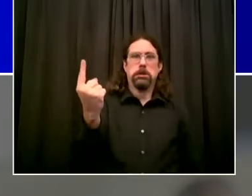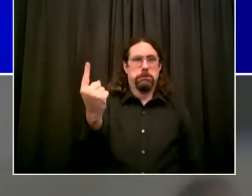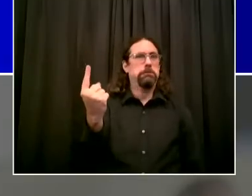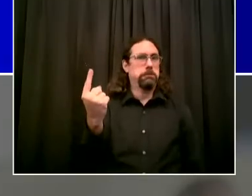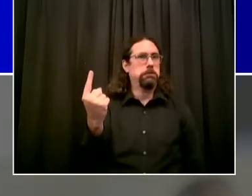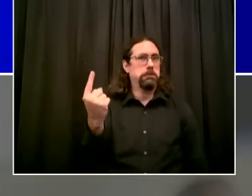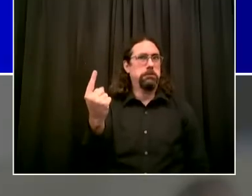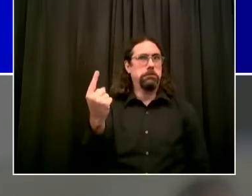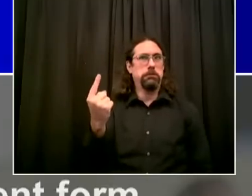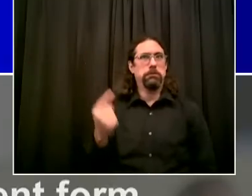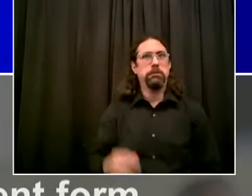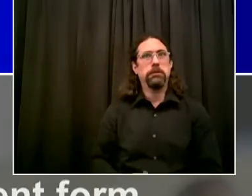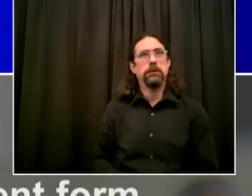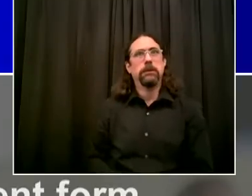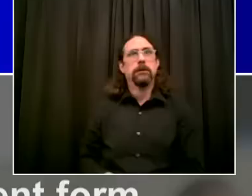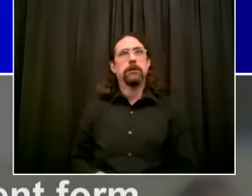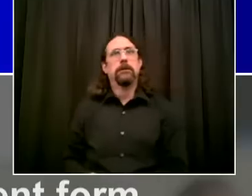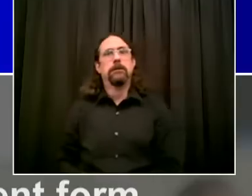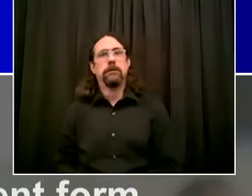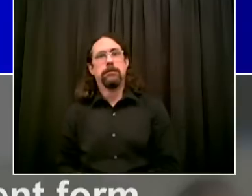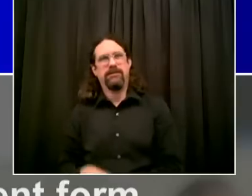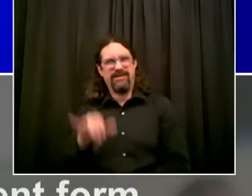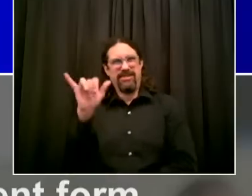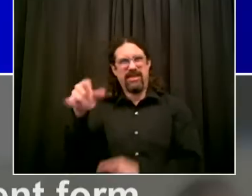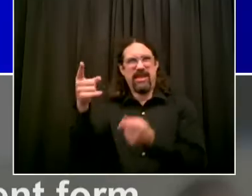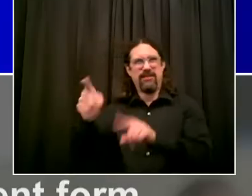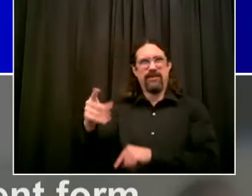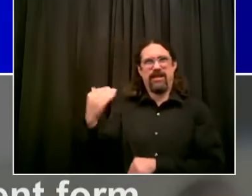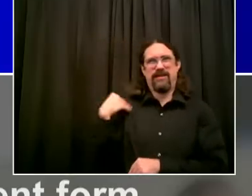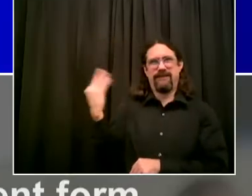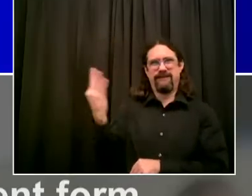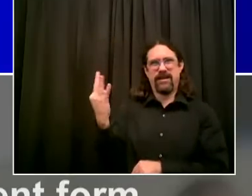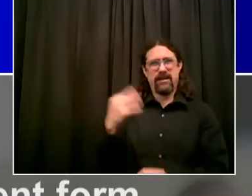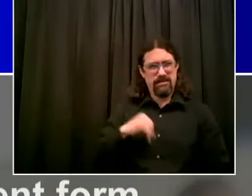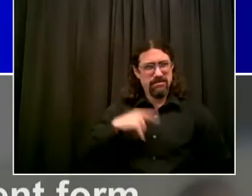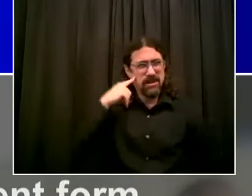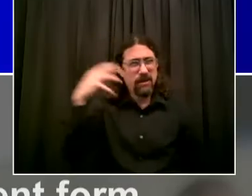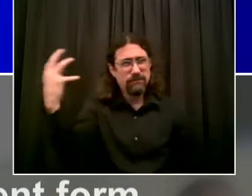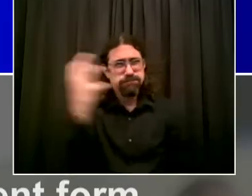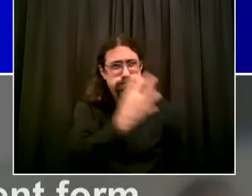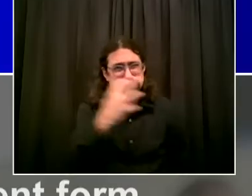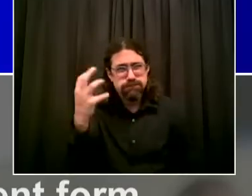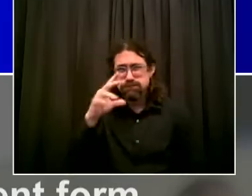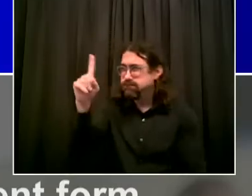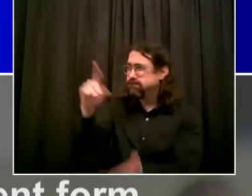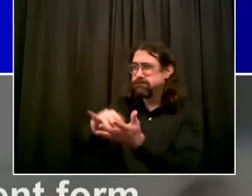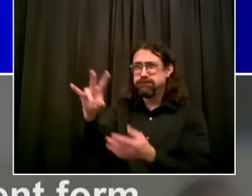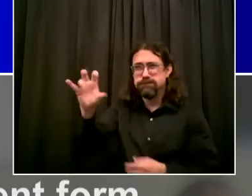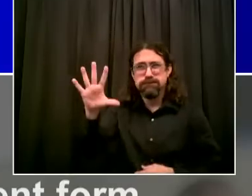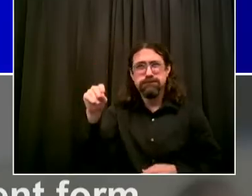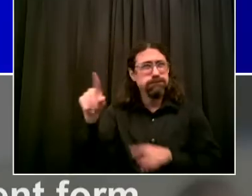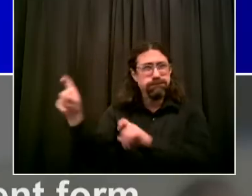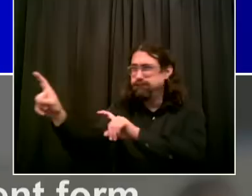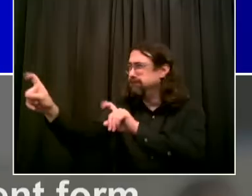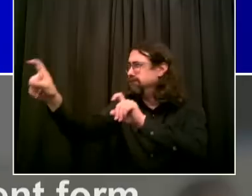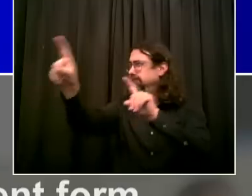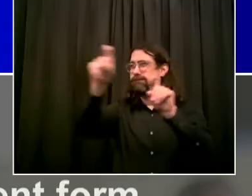KEEP A LOOK OUT, COSTLY FOCUS ON TESTSTING G. IN THAT T EIVN, WANT TO REMIND ALL PARENTS TO